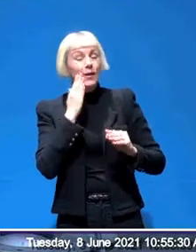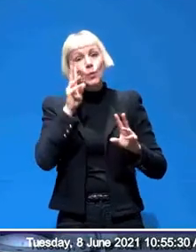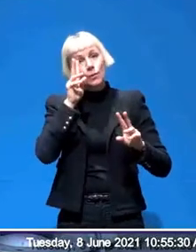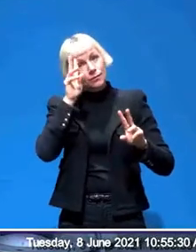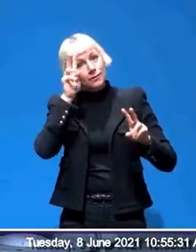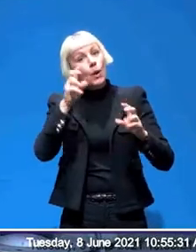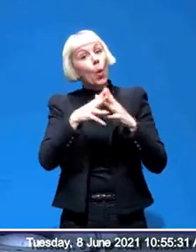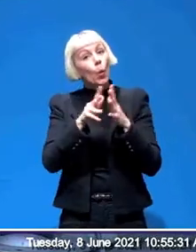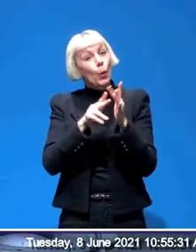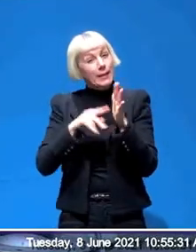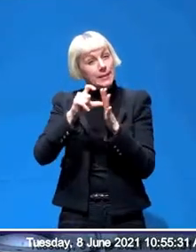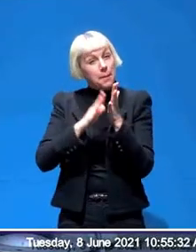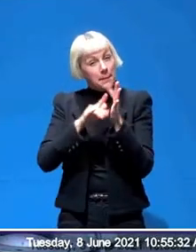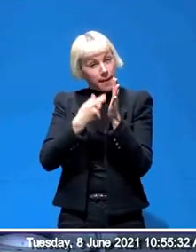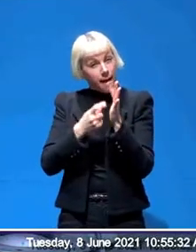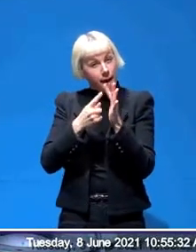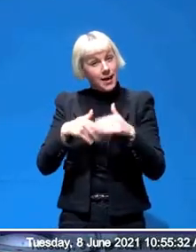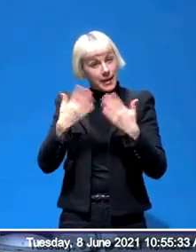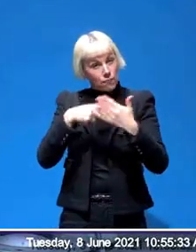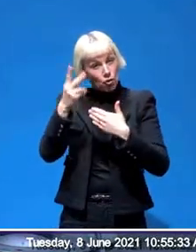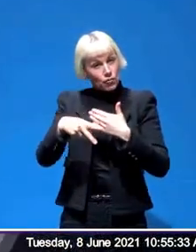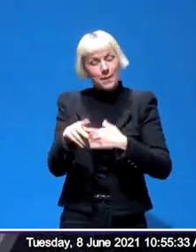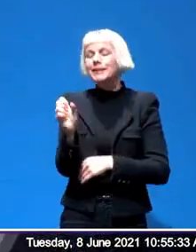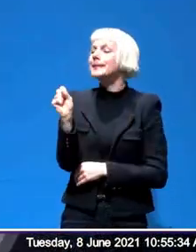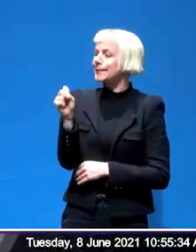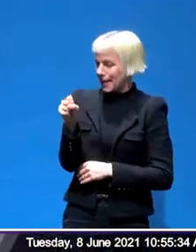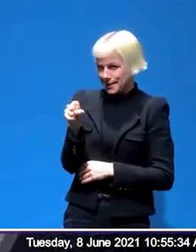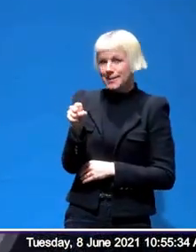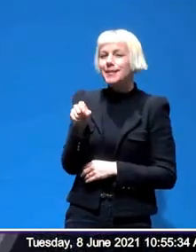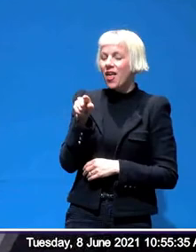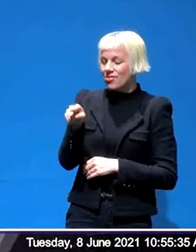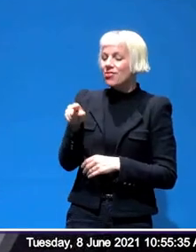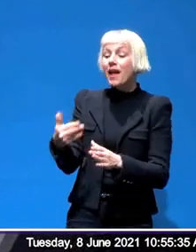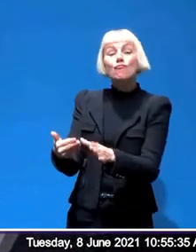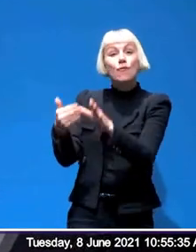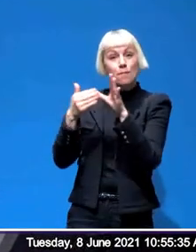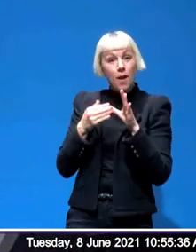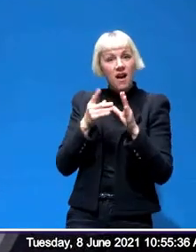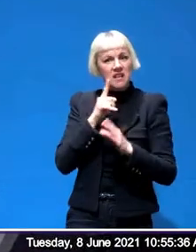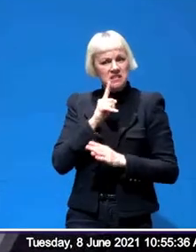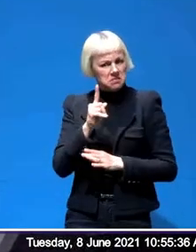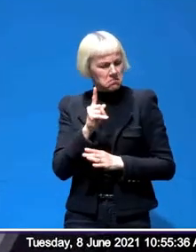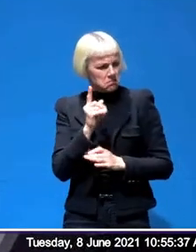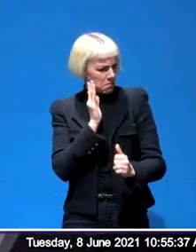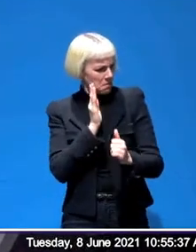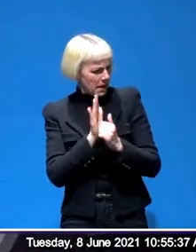Daniel's day option, yes. They replied to my email and told me there had been no altercations or falls